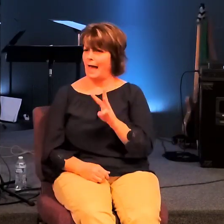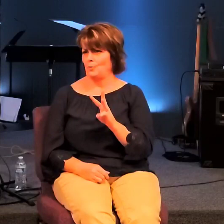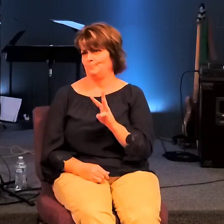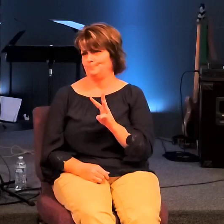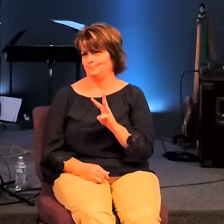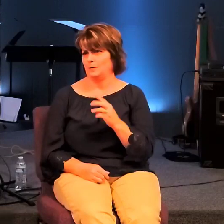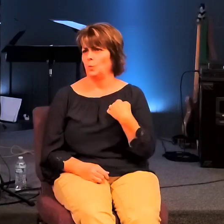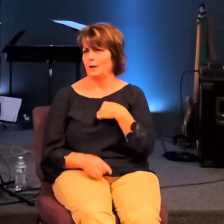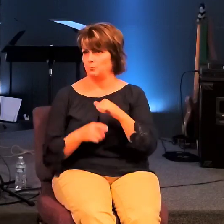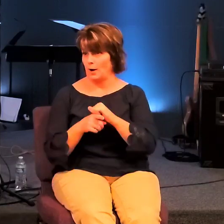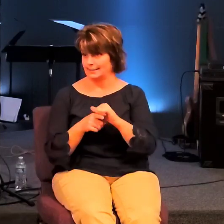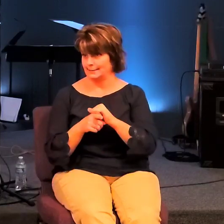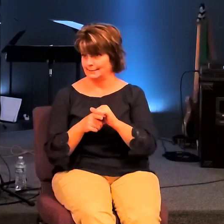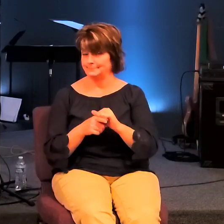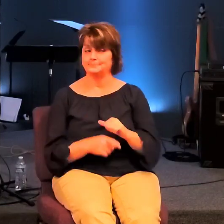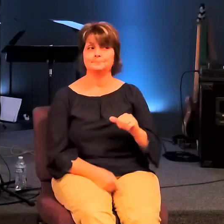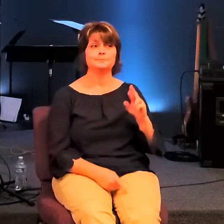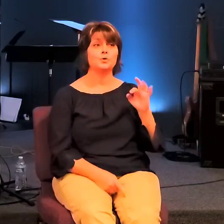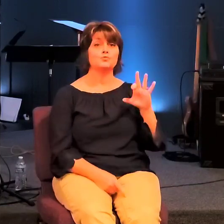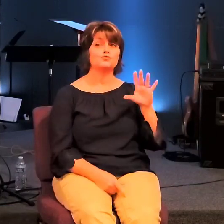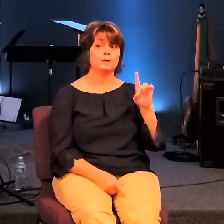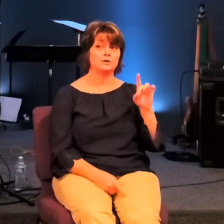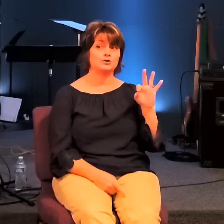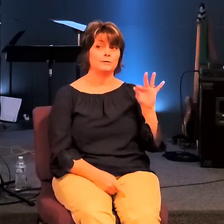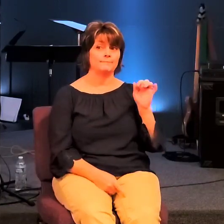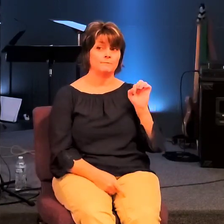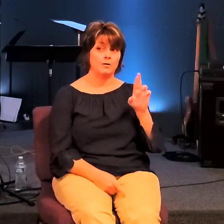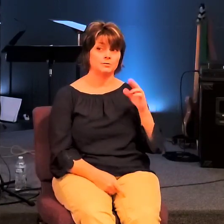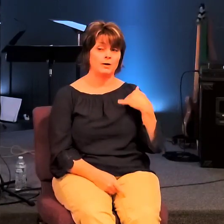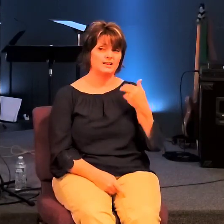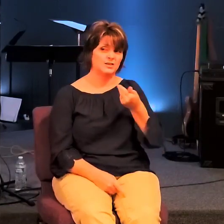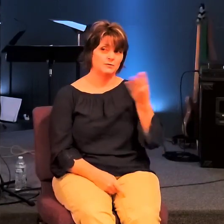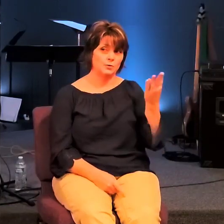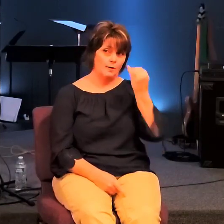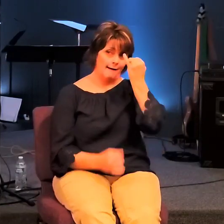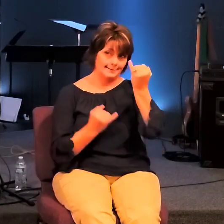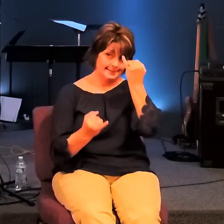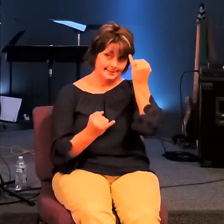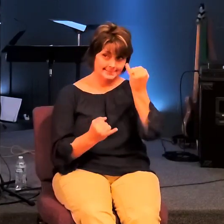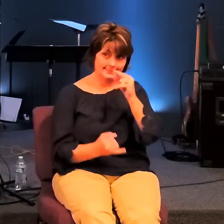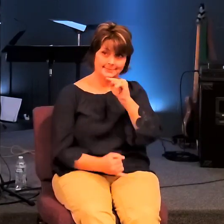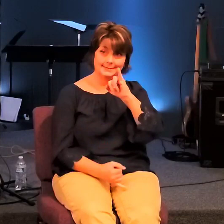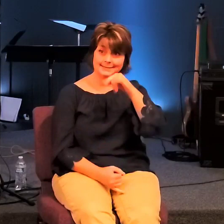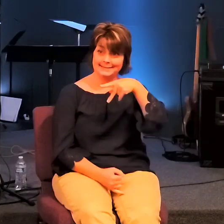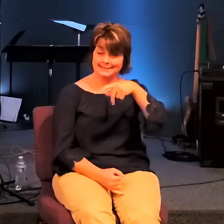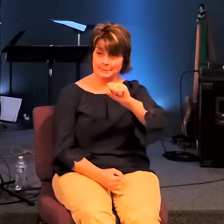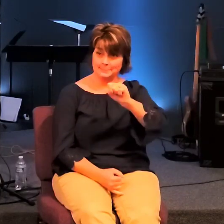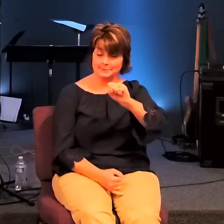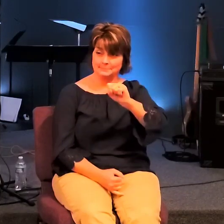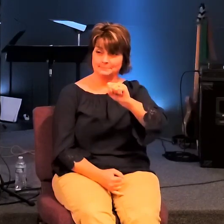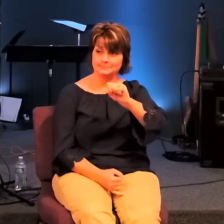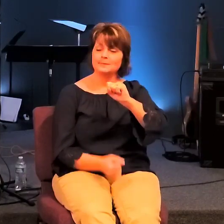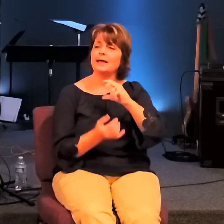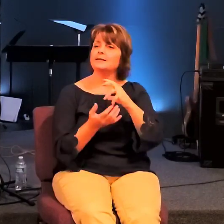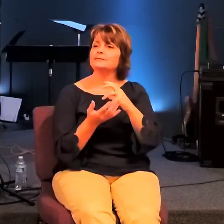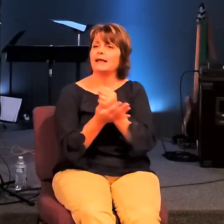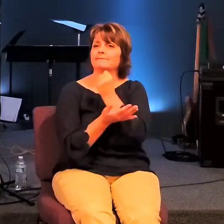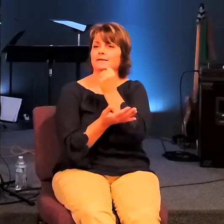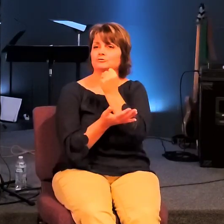Foster has just a few tips the first one is to take advantage of little solitudes that